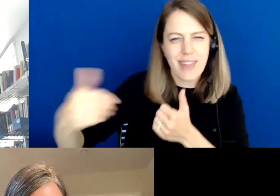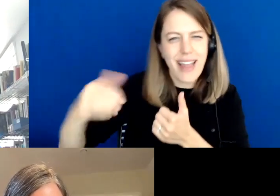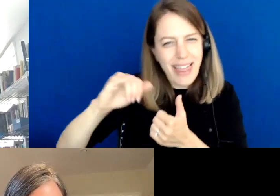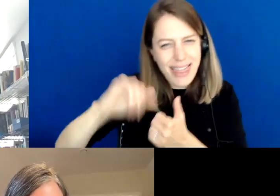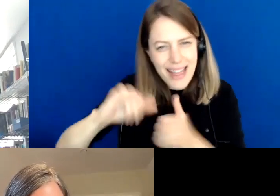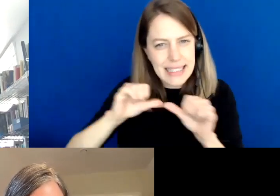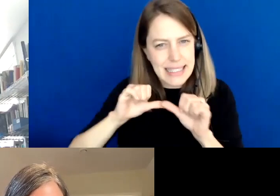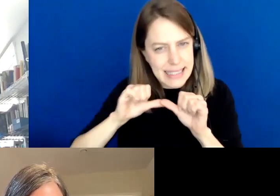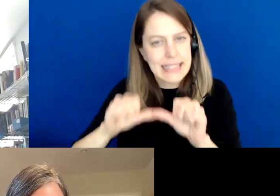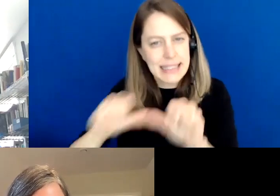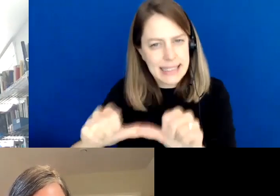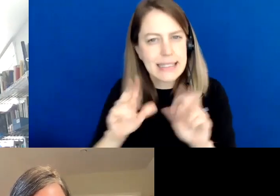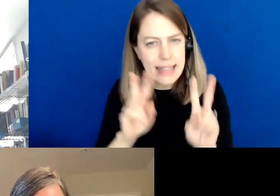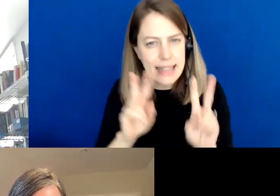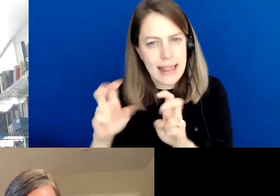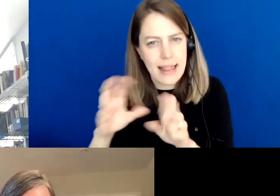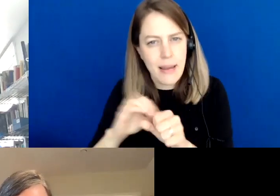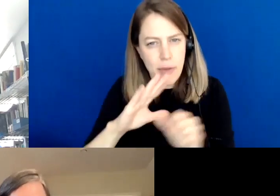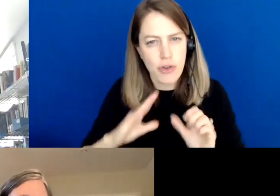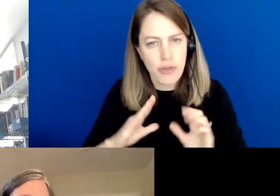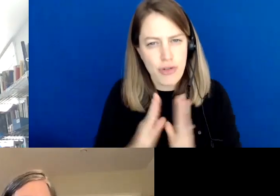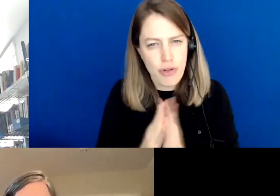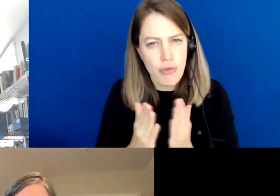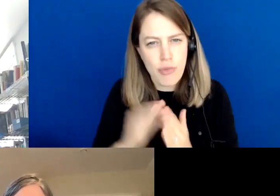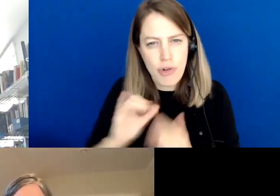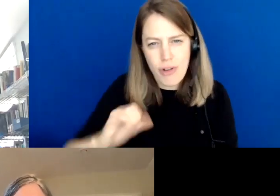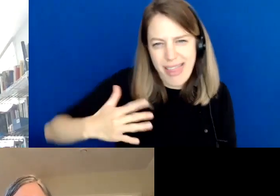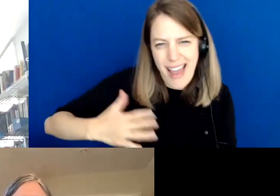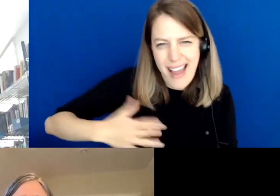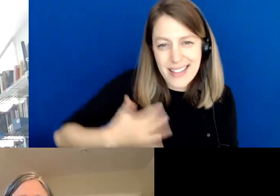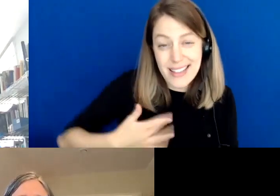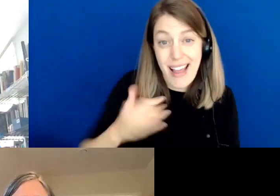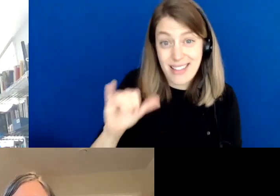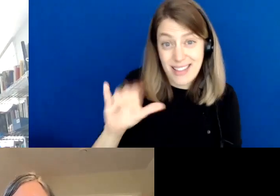a sense that the Judge Rotenberg Center and many of